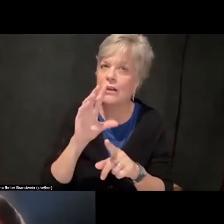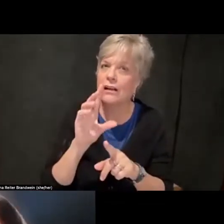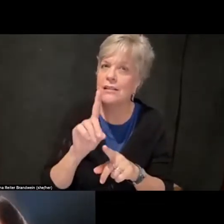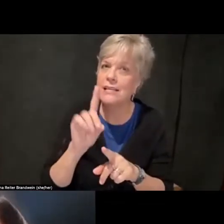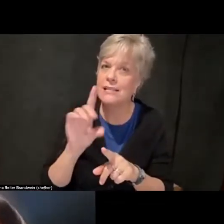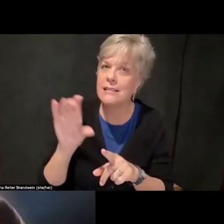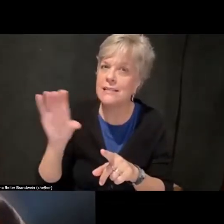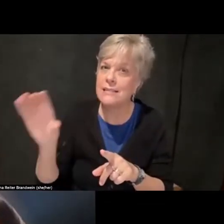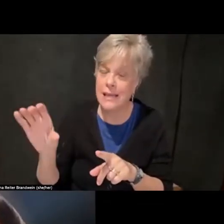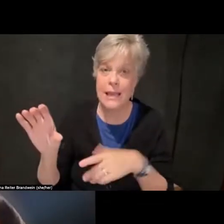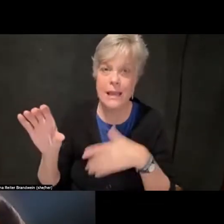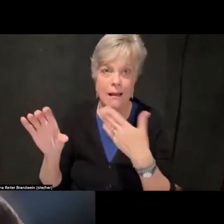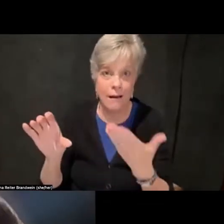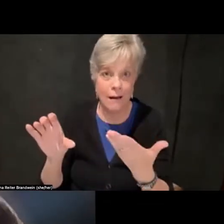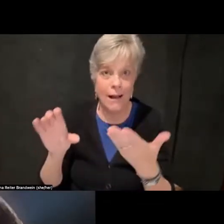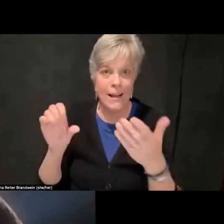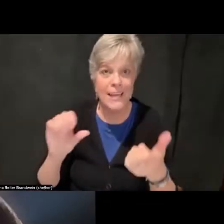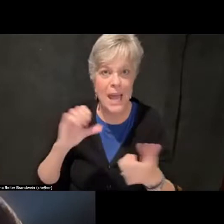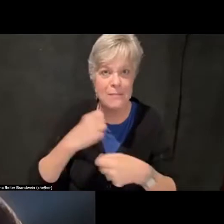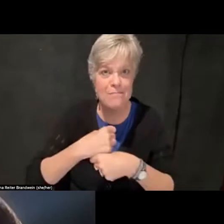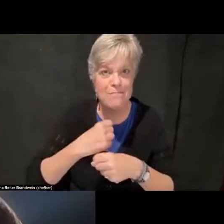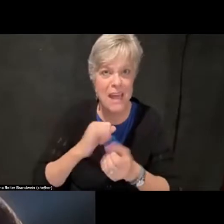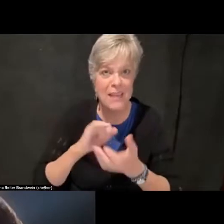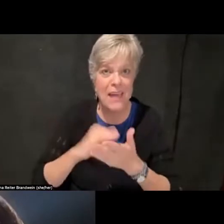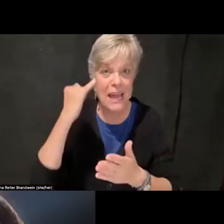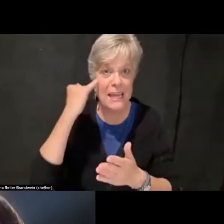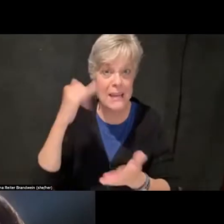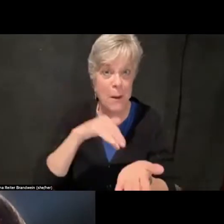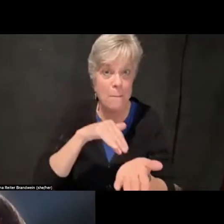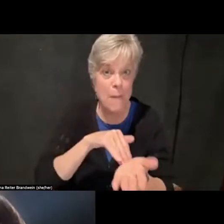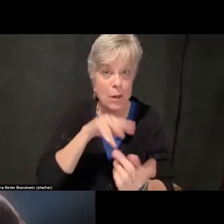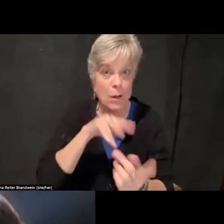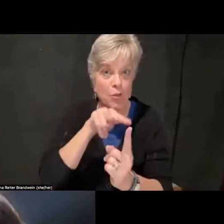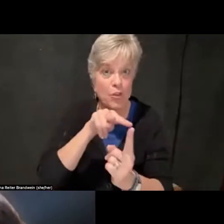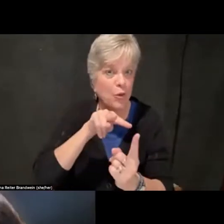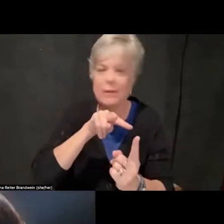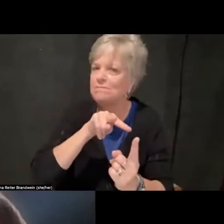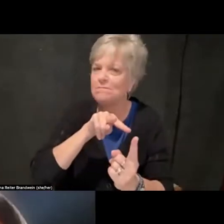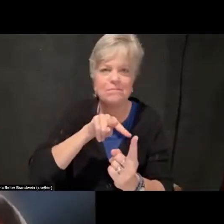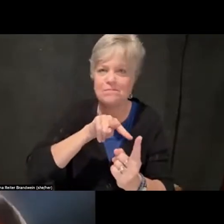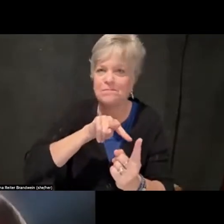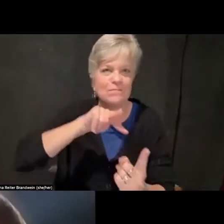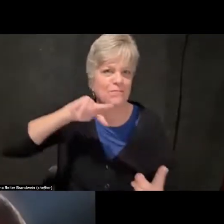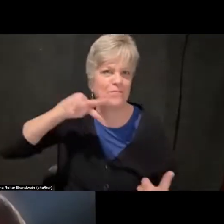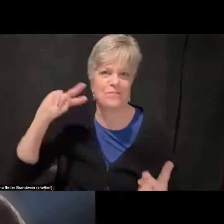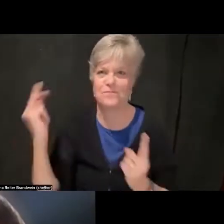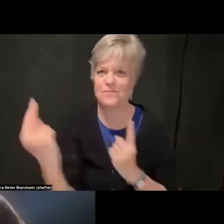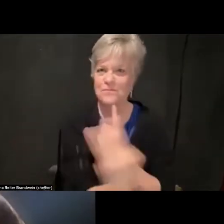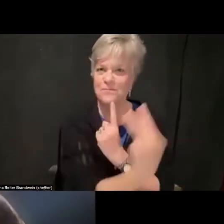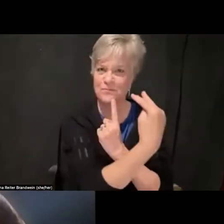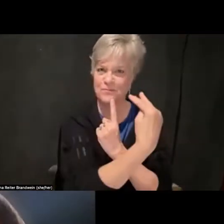but a space in an area where you can take those experiences and turn them to be different